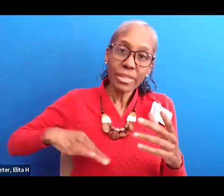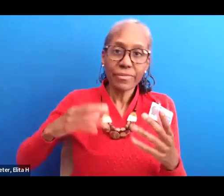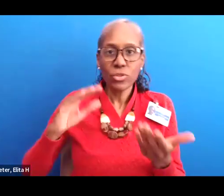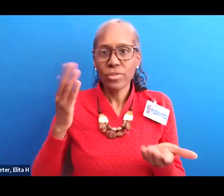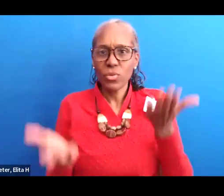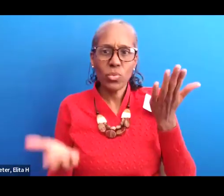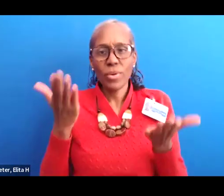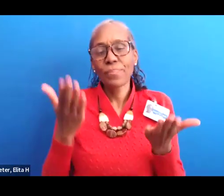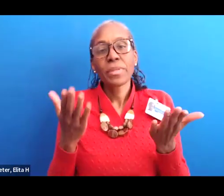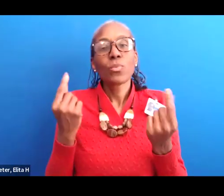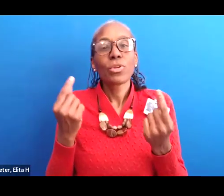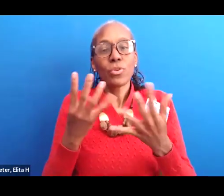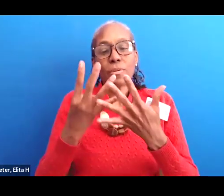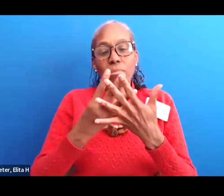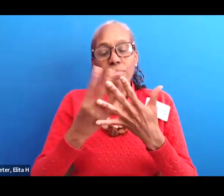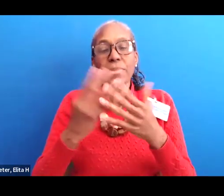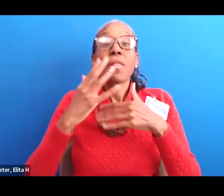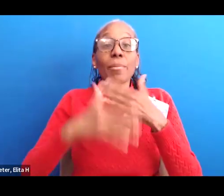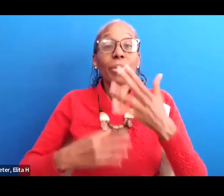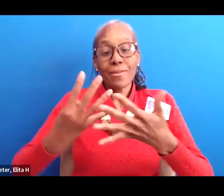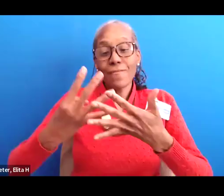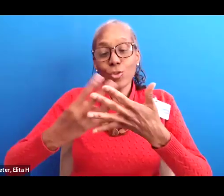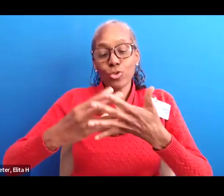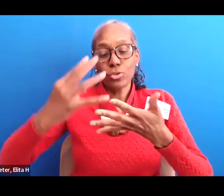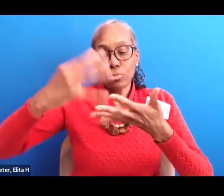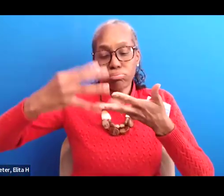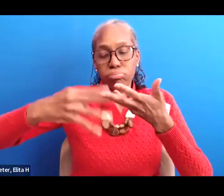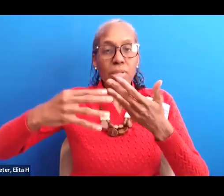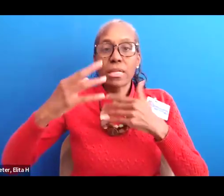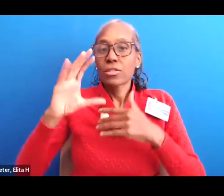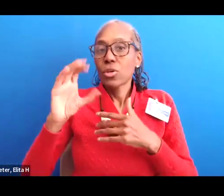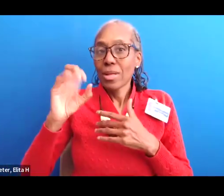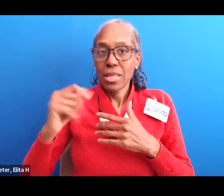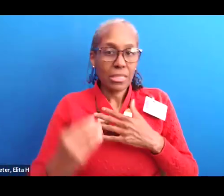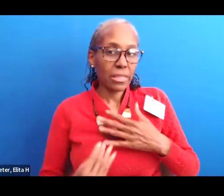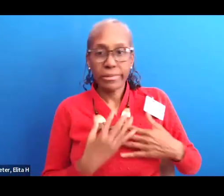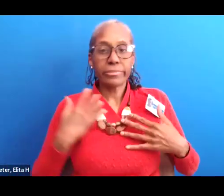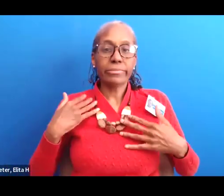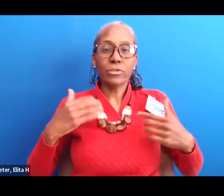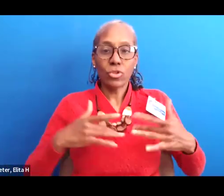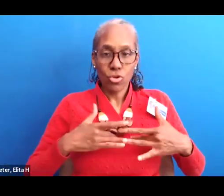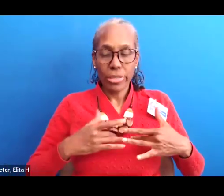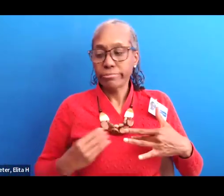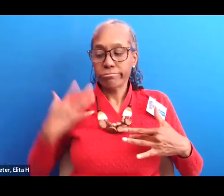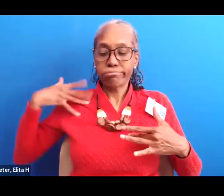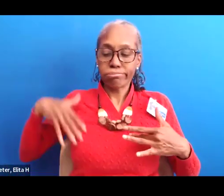But what they do is they filter the blood so that that clot cannot travel to your heart, your lungs, or your brain, causing